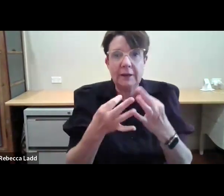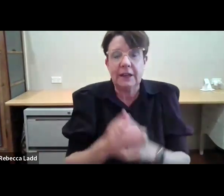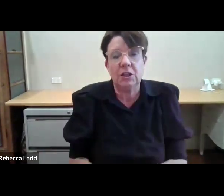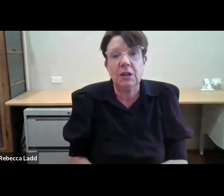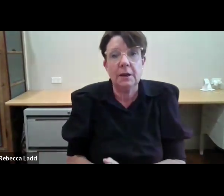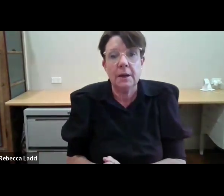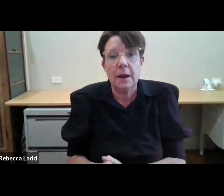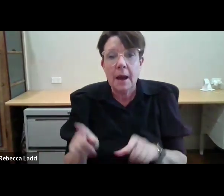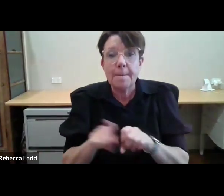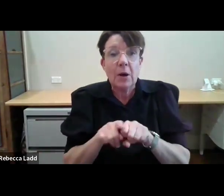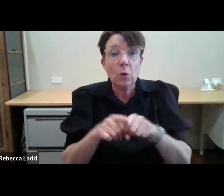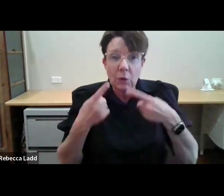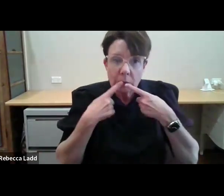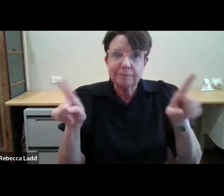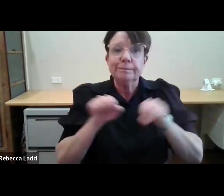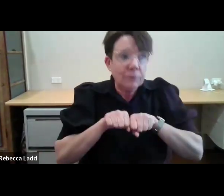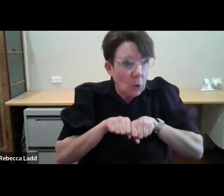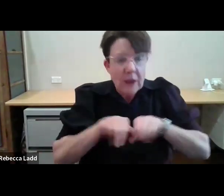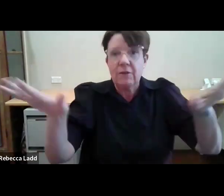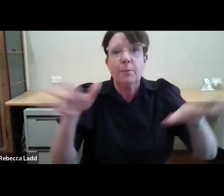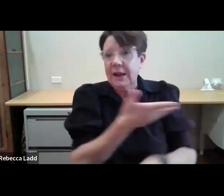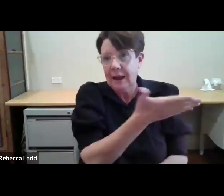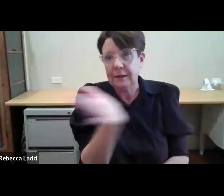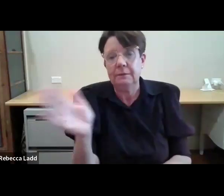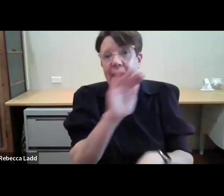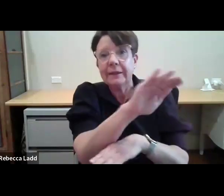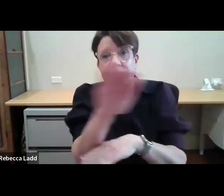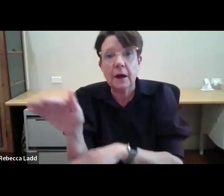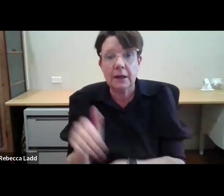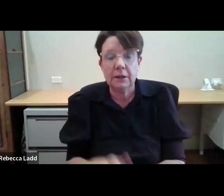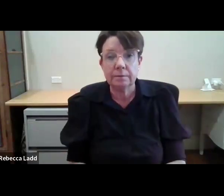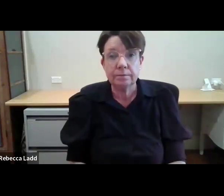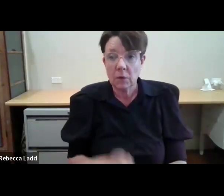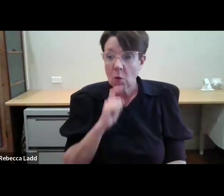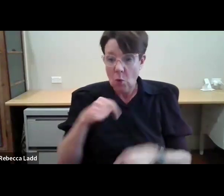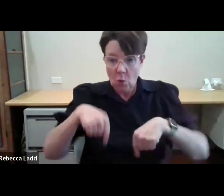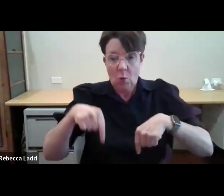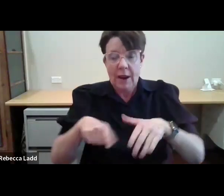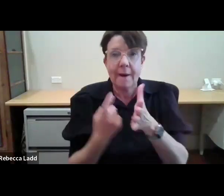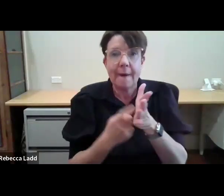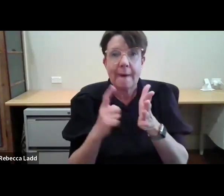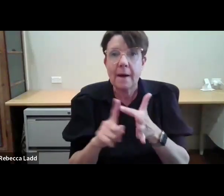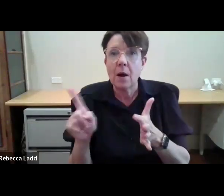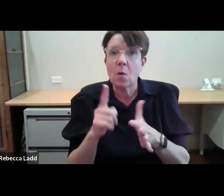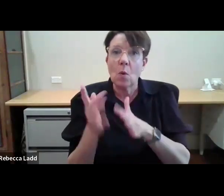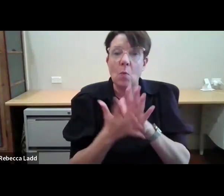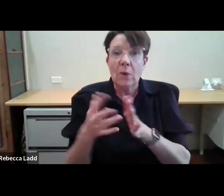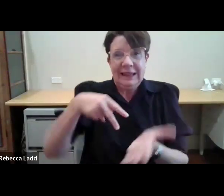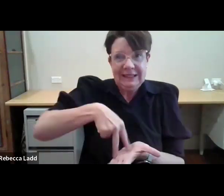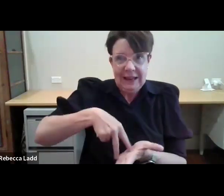And third, I believe it creates a foundation for making decisions going forward , and when we all